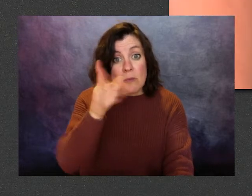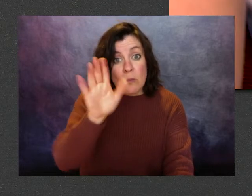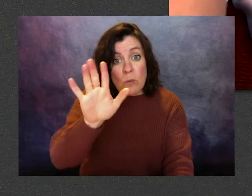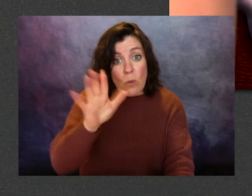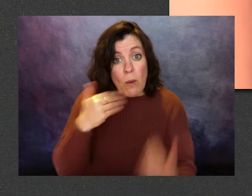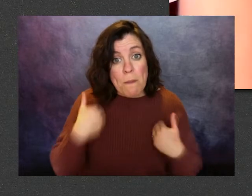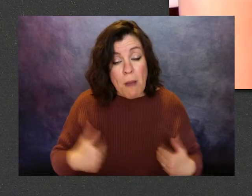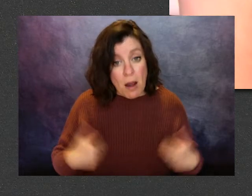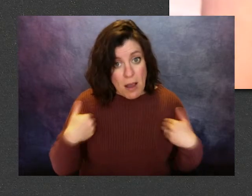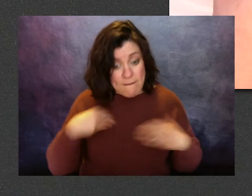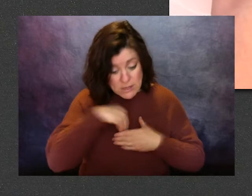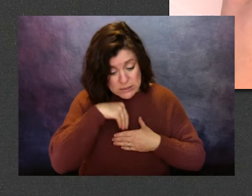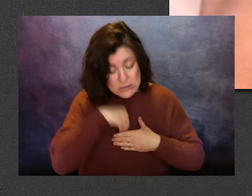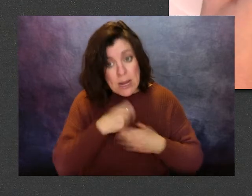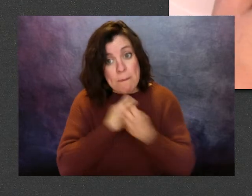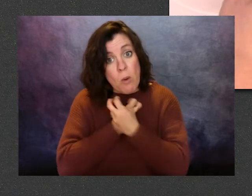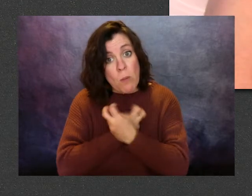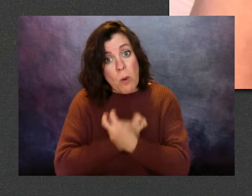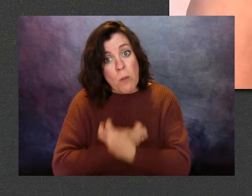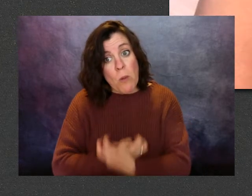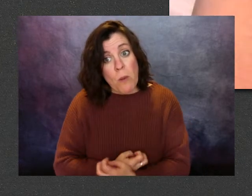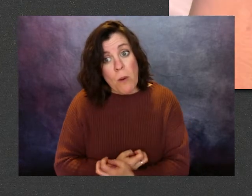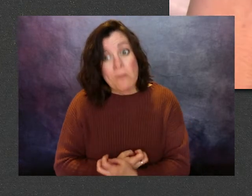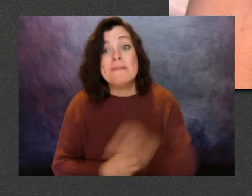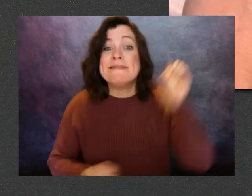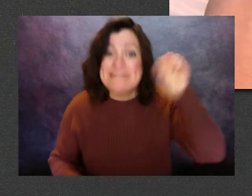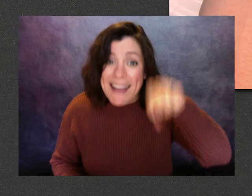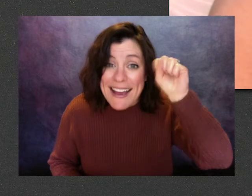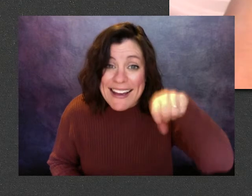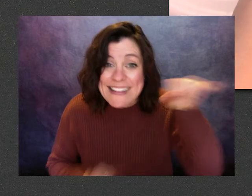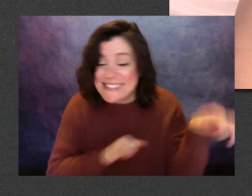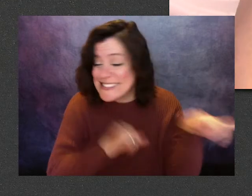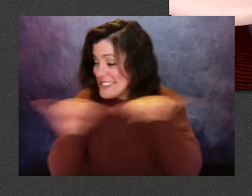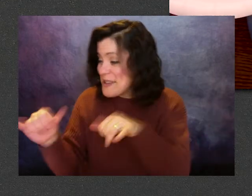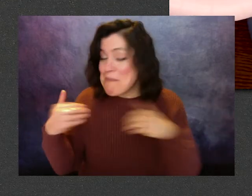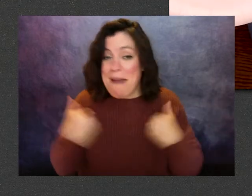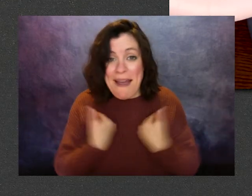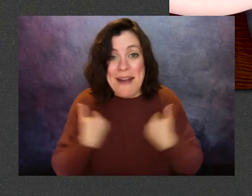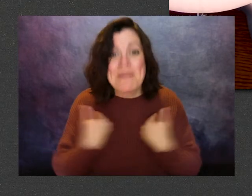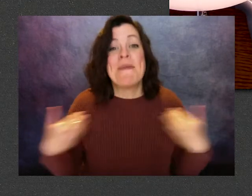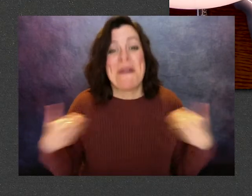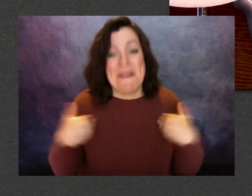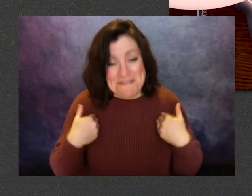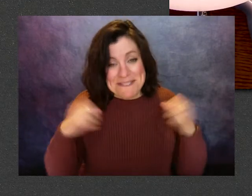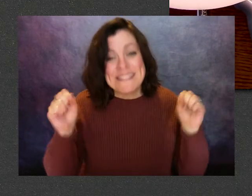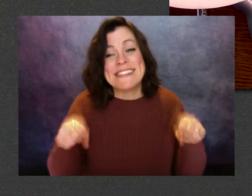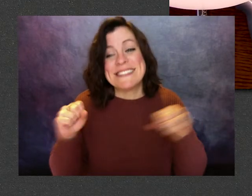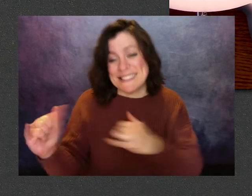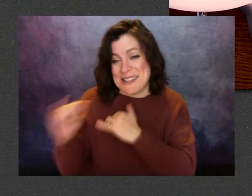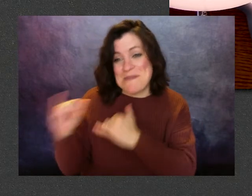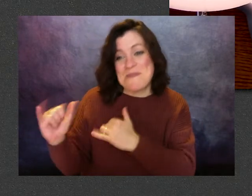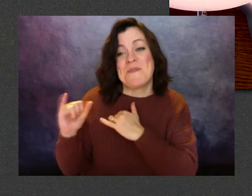Yes you do. Just like Animals do. An X-ray helps a doctor,